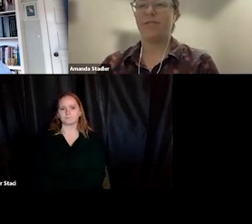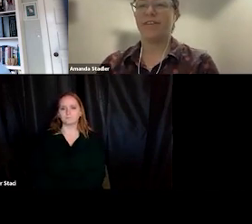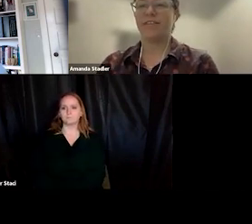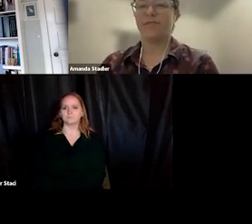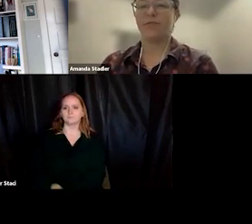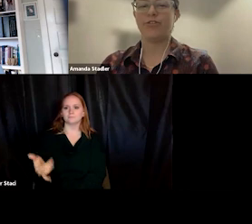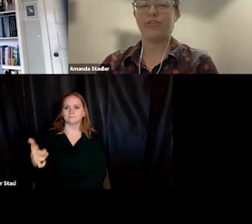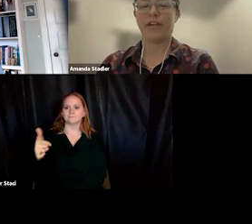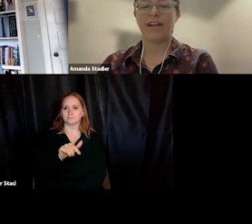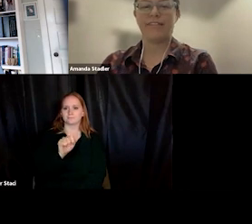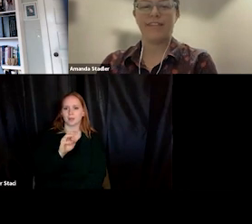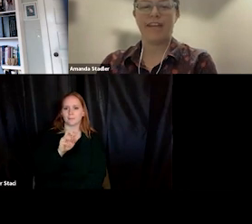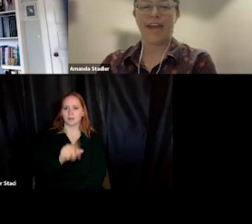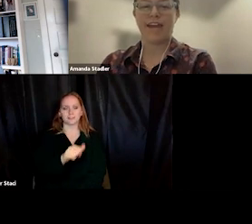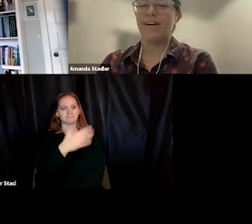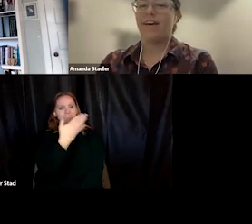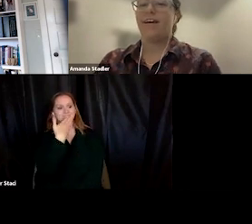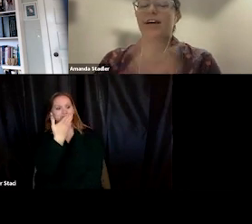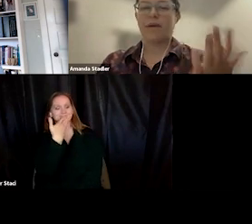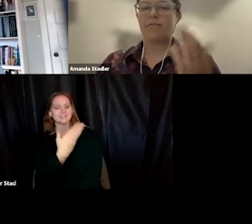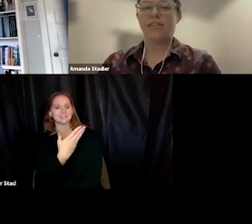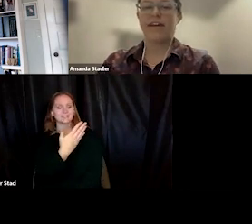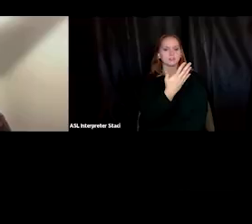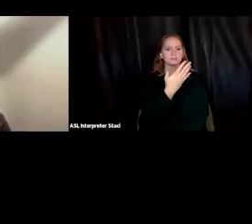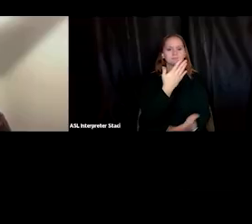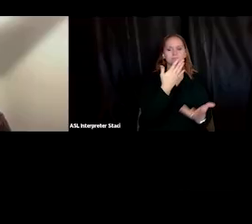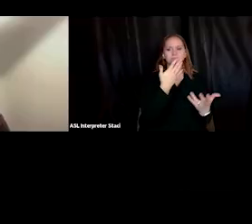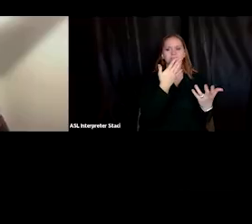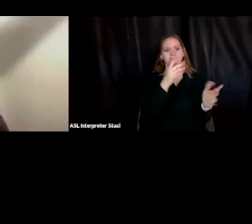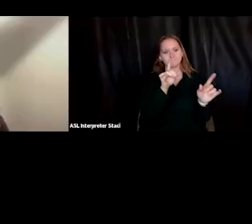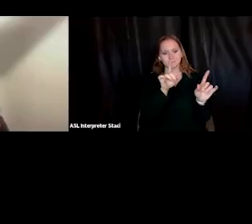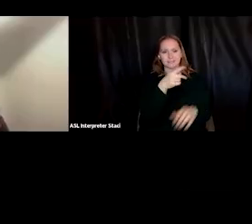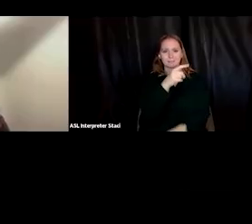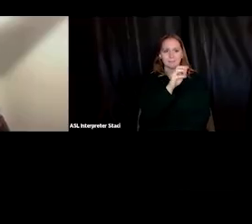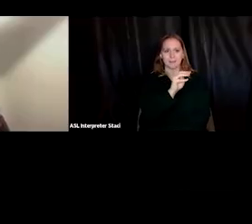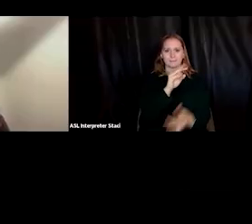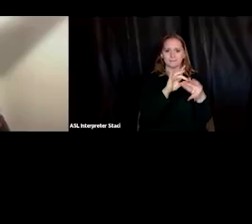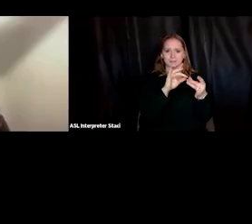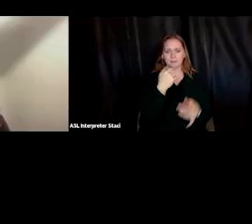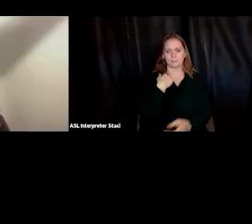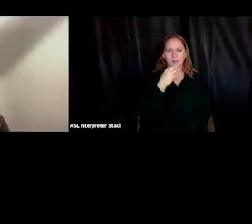And thanks everyone for joining us today. As Pam said, I'm with the Missouri Department of Mental Health.